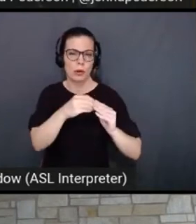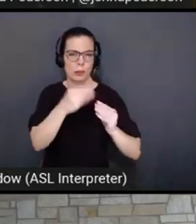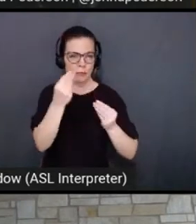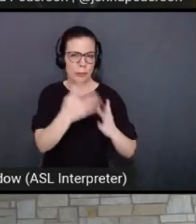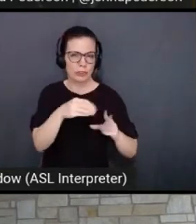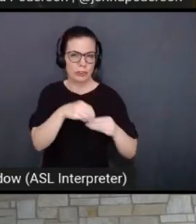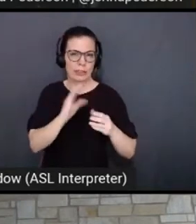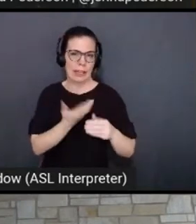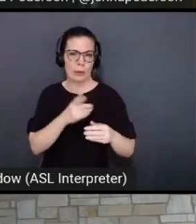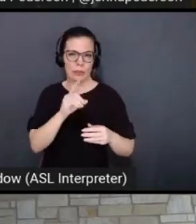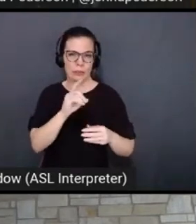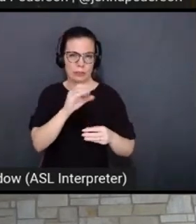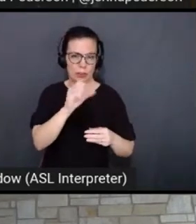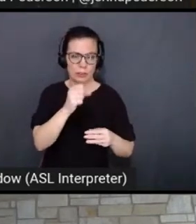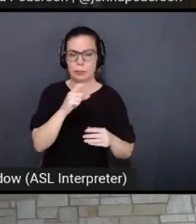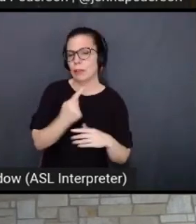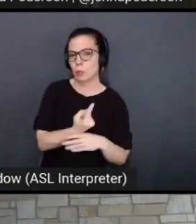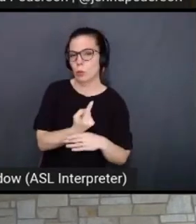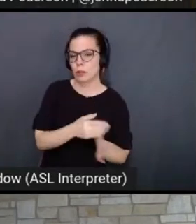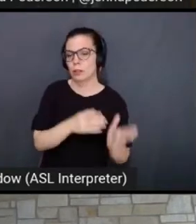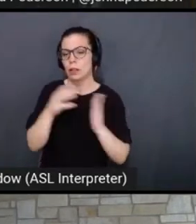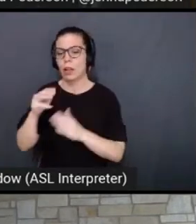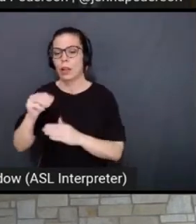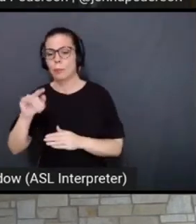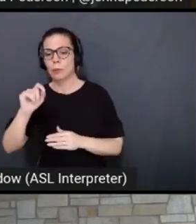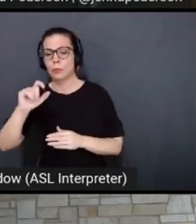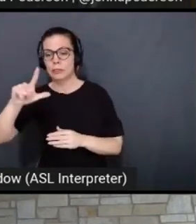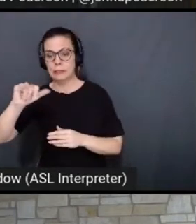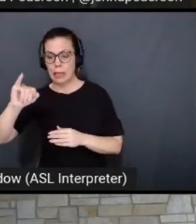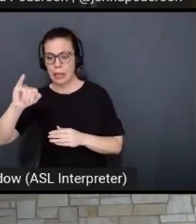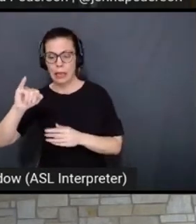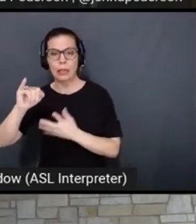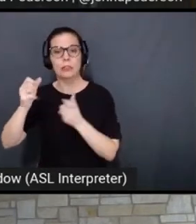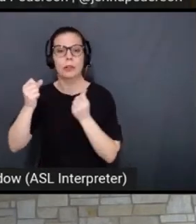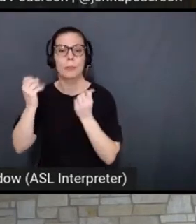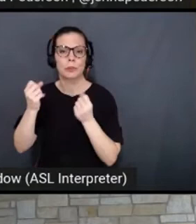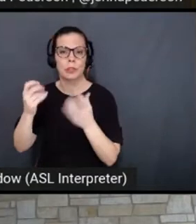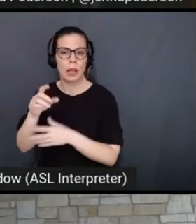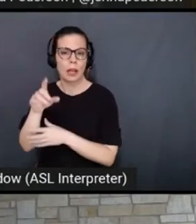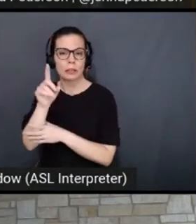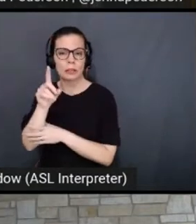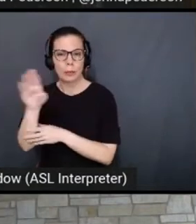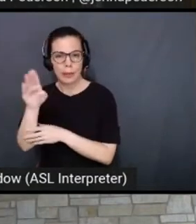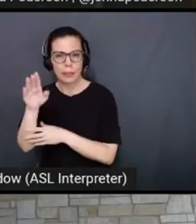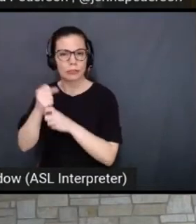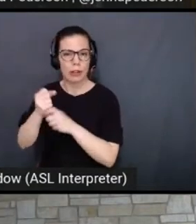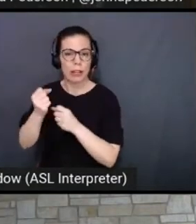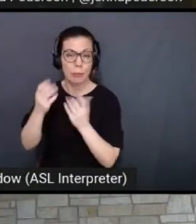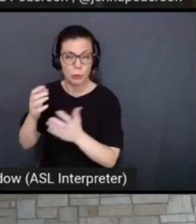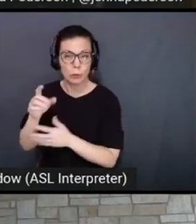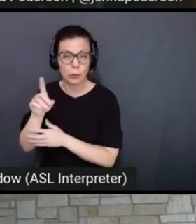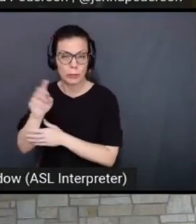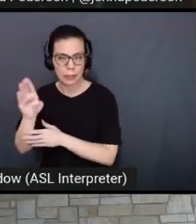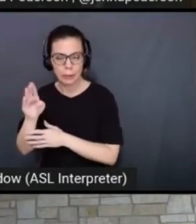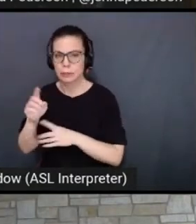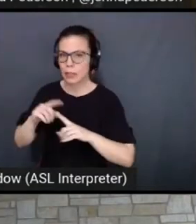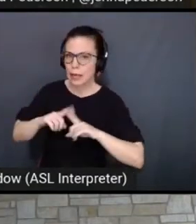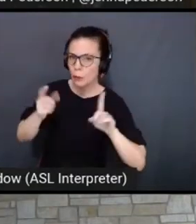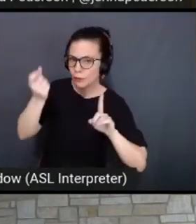And multi database mode will actually allow you to use multiple databases, create multiple databases. However, on the Postgres side,